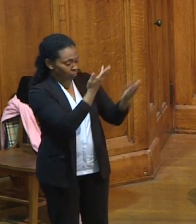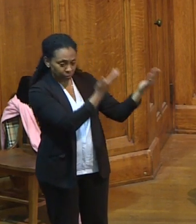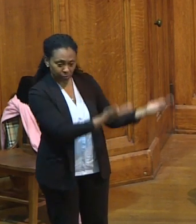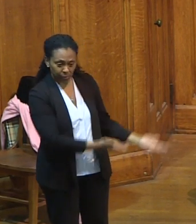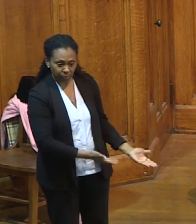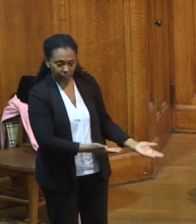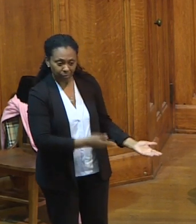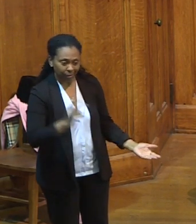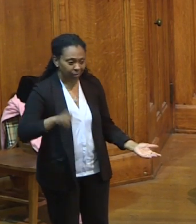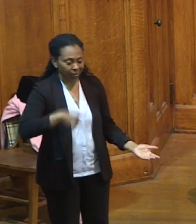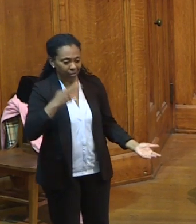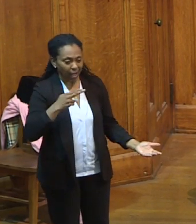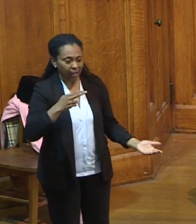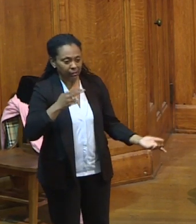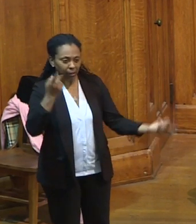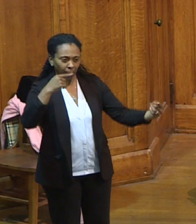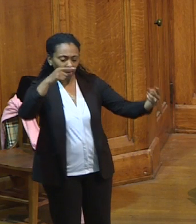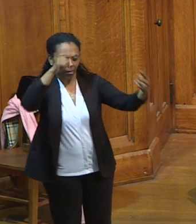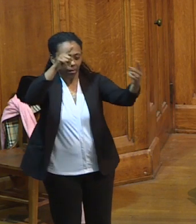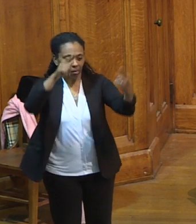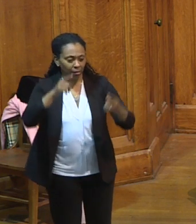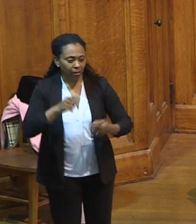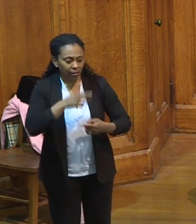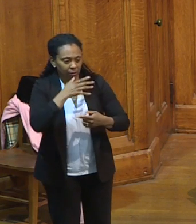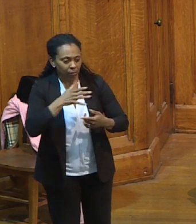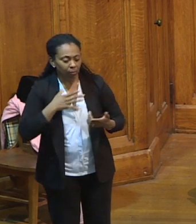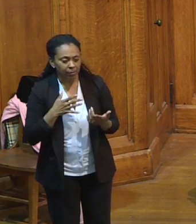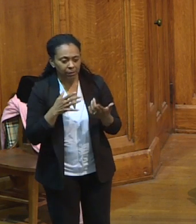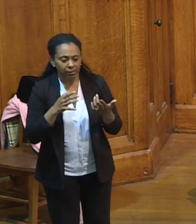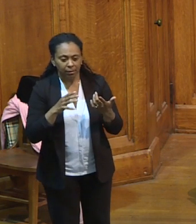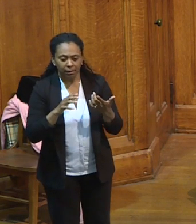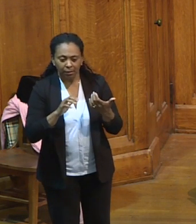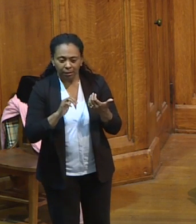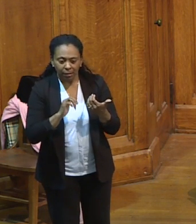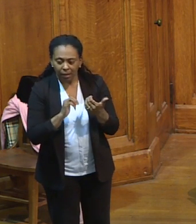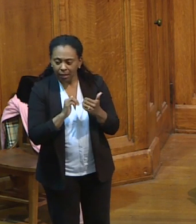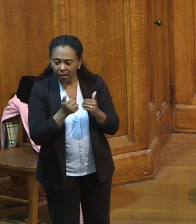how do you go about facing prejudice in the work place? I mean, that's just really fascinating to me.